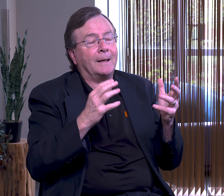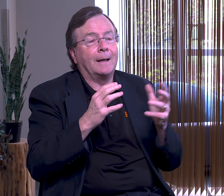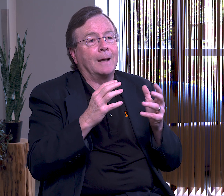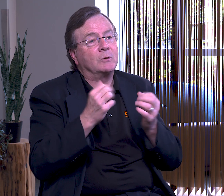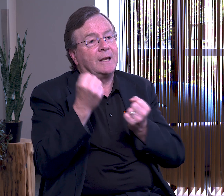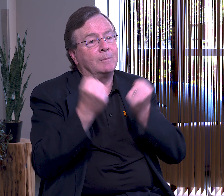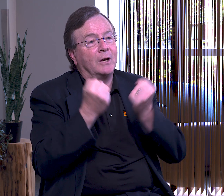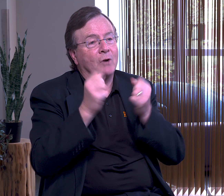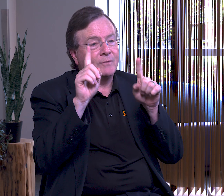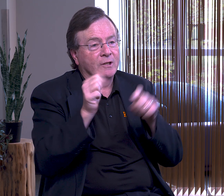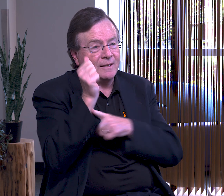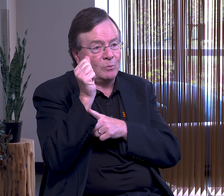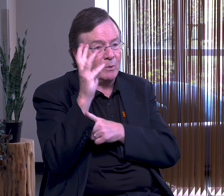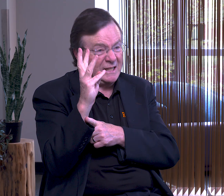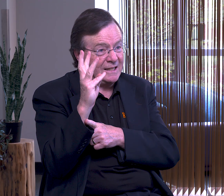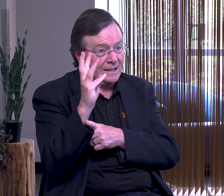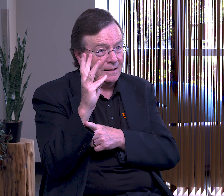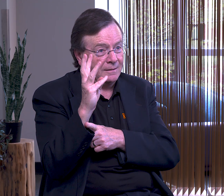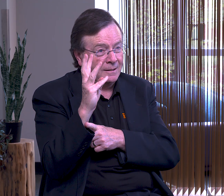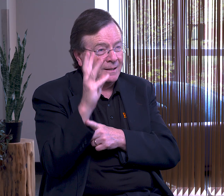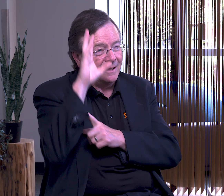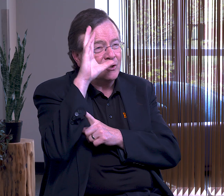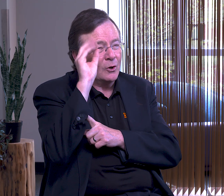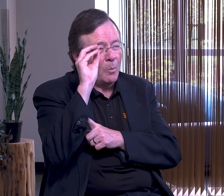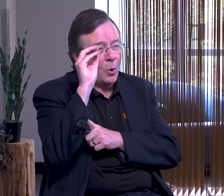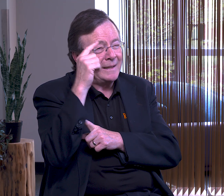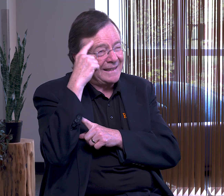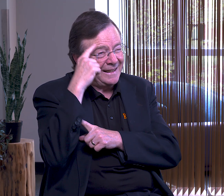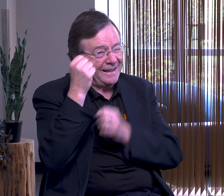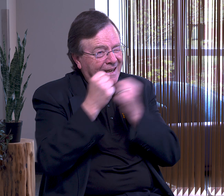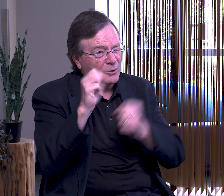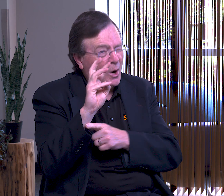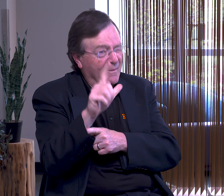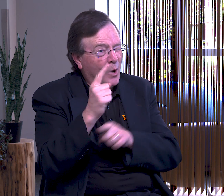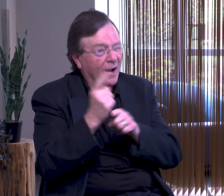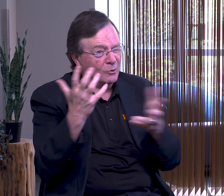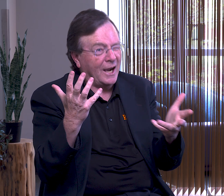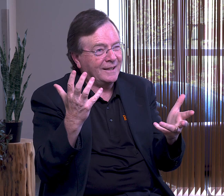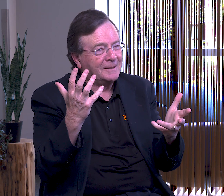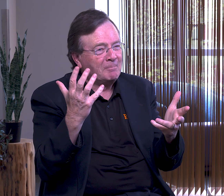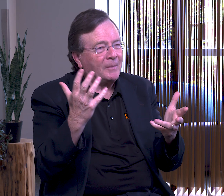And I was taking my driver's test when I was 16. And, you know, boys think they can drive well, right?